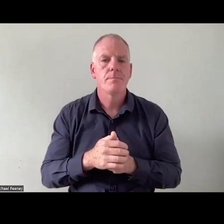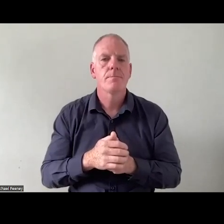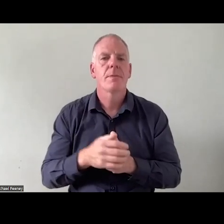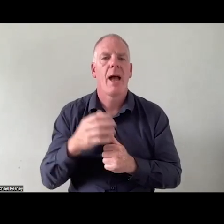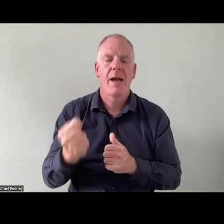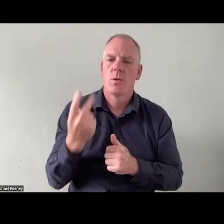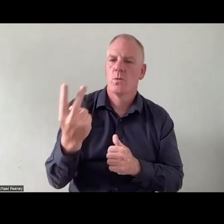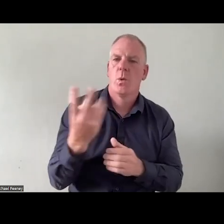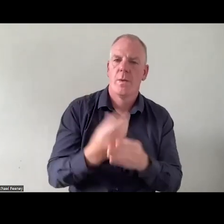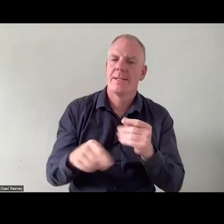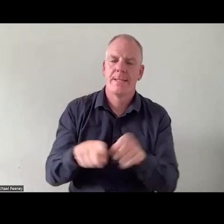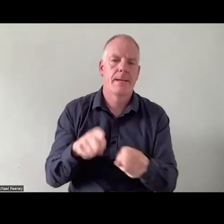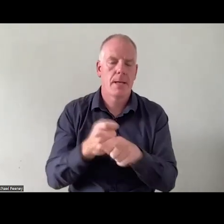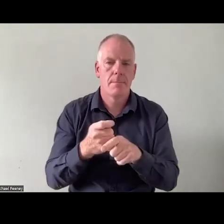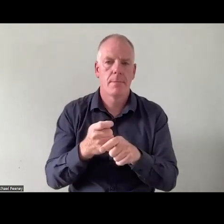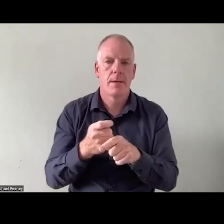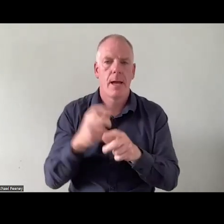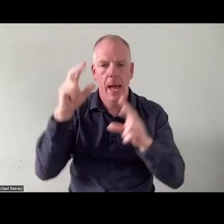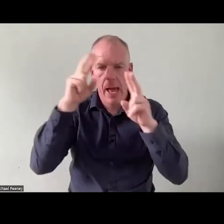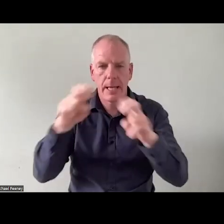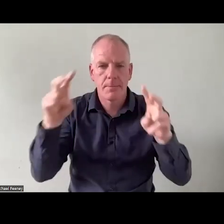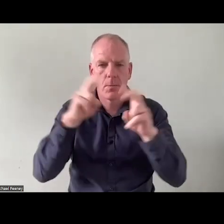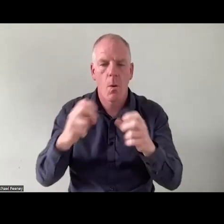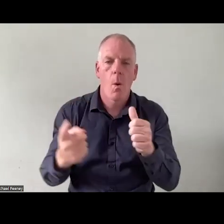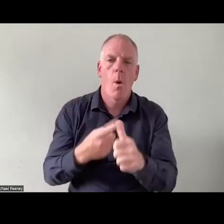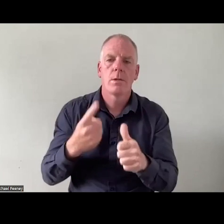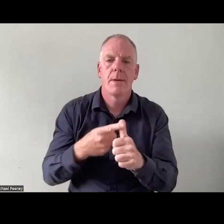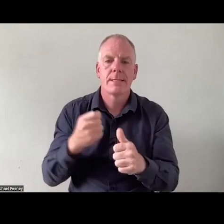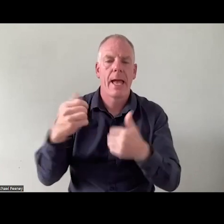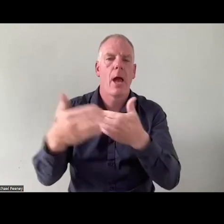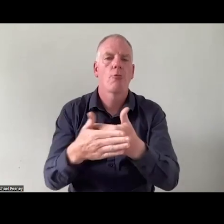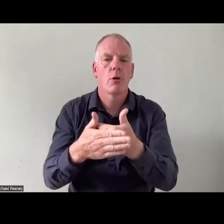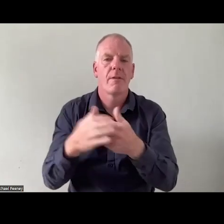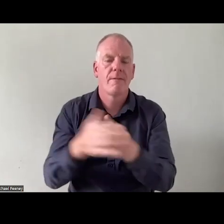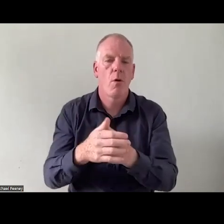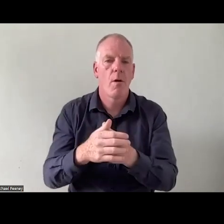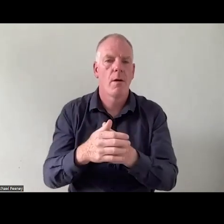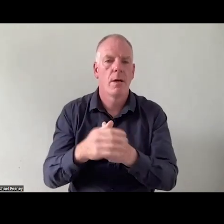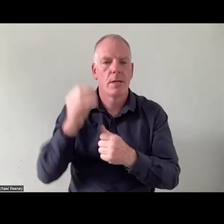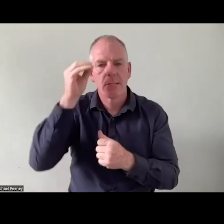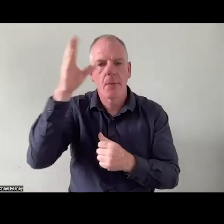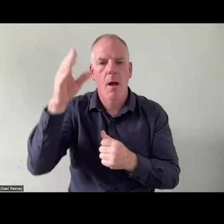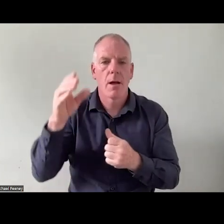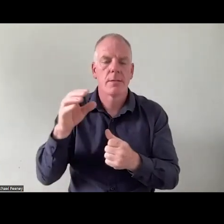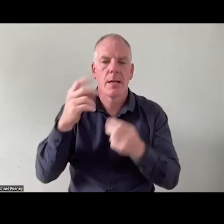We were exploring automatic output and output onto smart caption glasses, but mainly, actually, automatic output